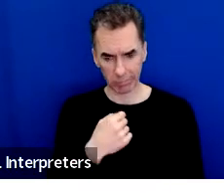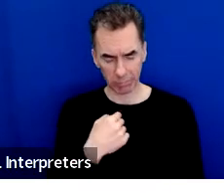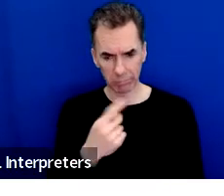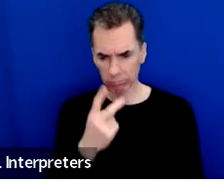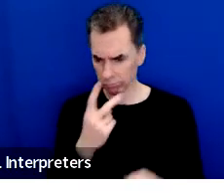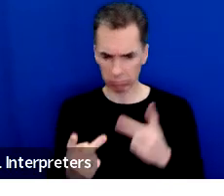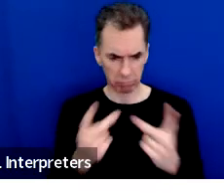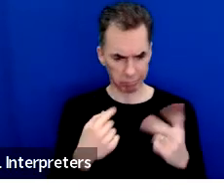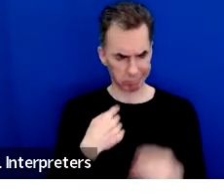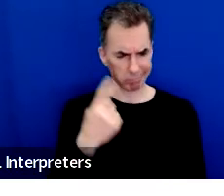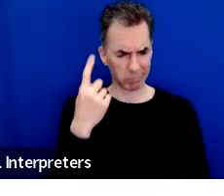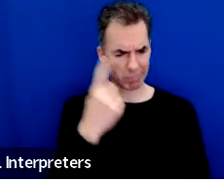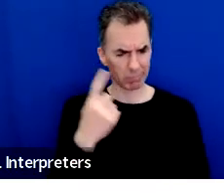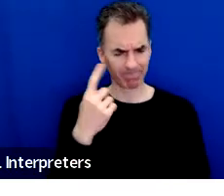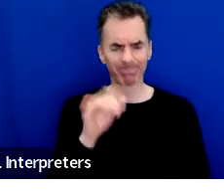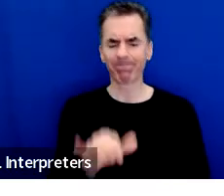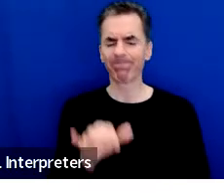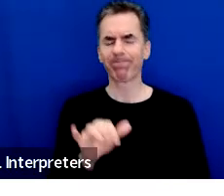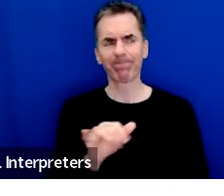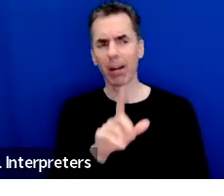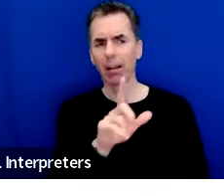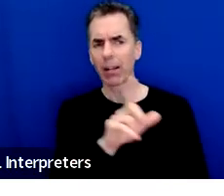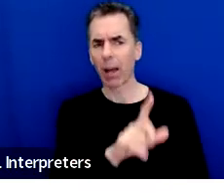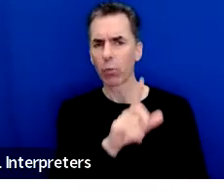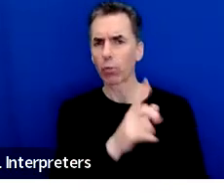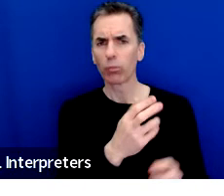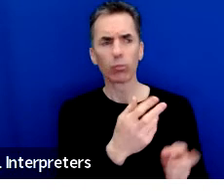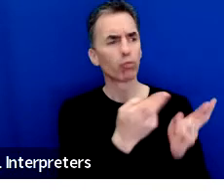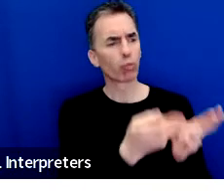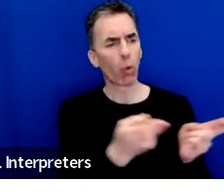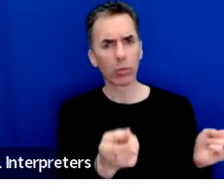what is the the role of library resources on, on campus.